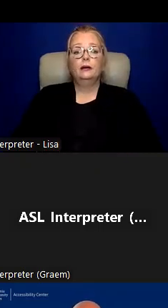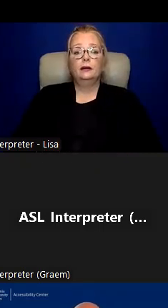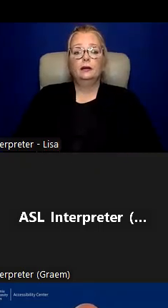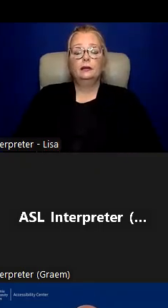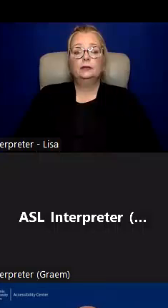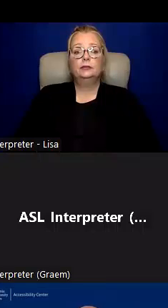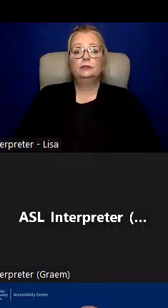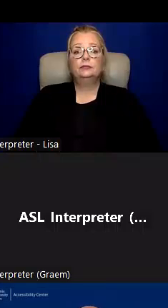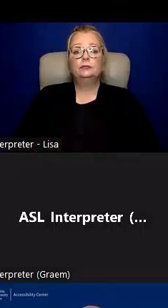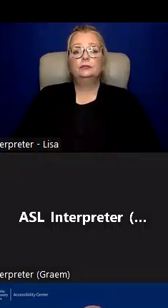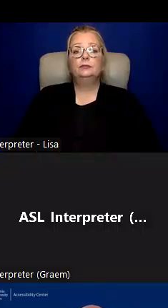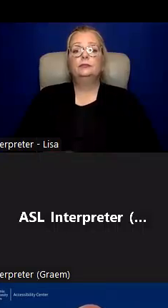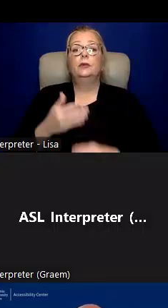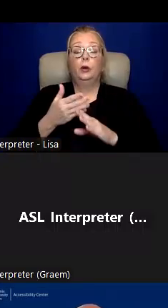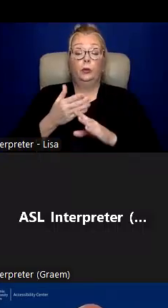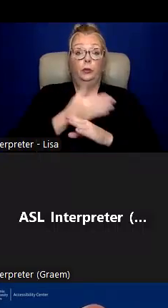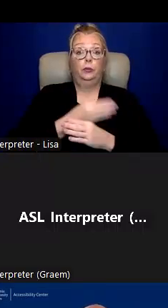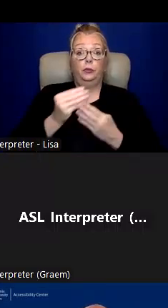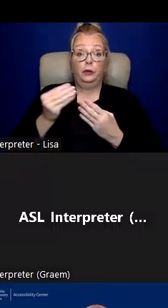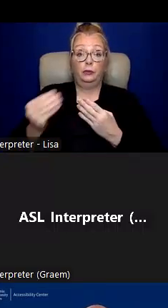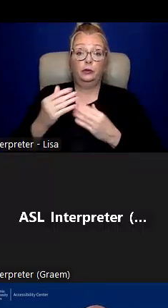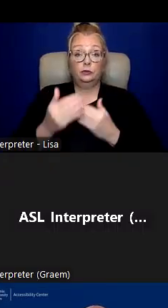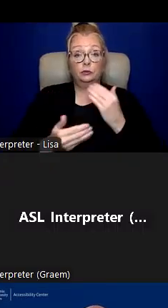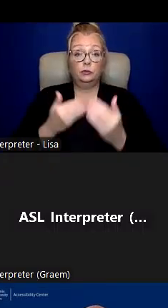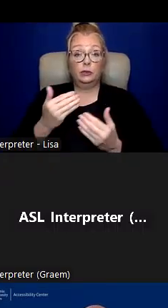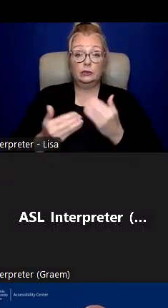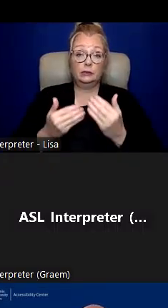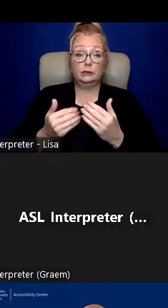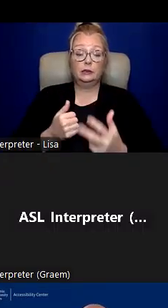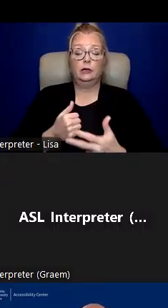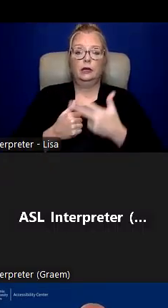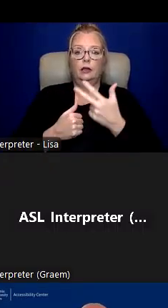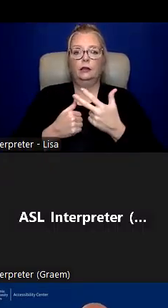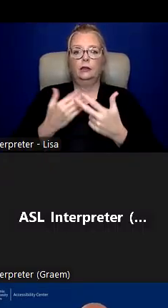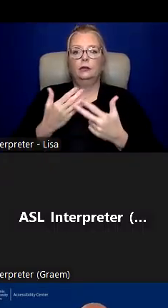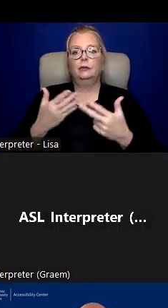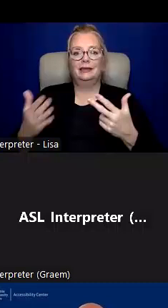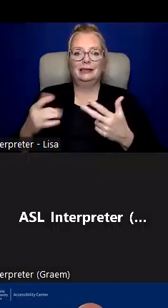And the pre-purchase process is, there's three things that we need to do related